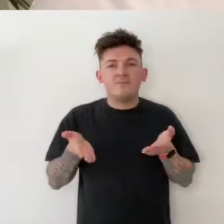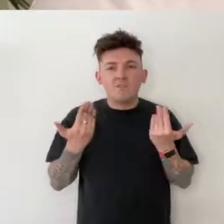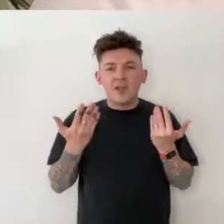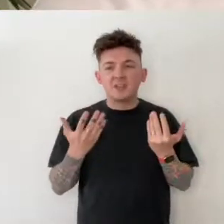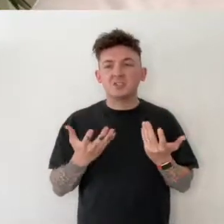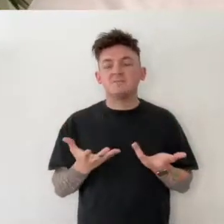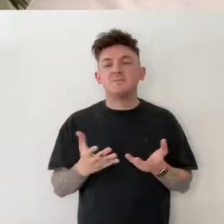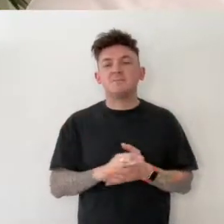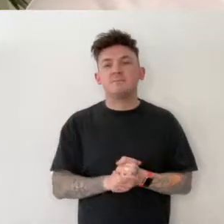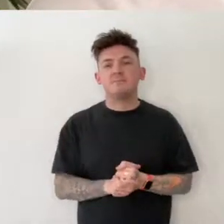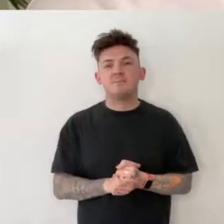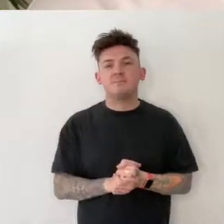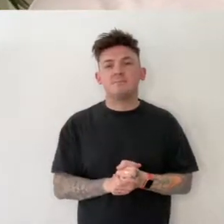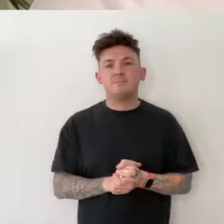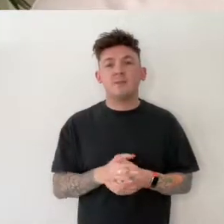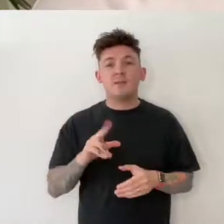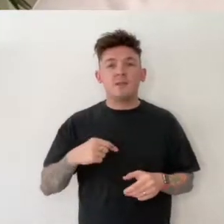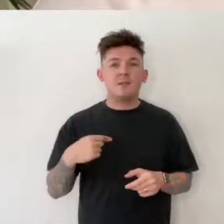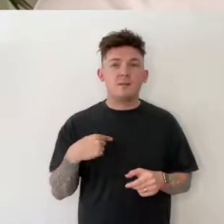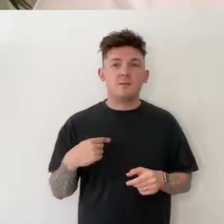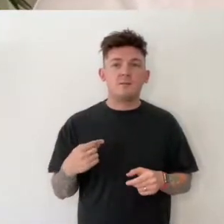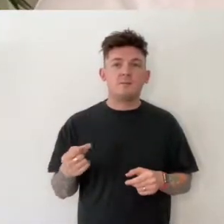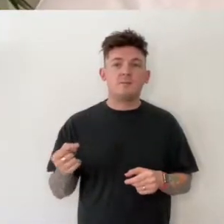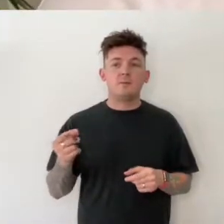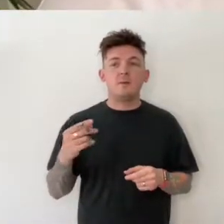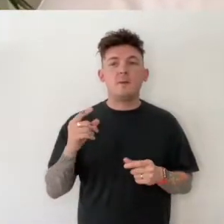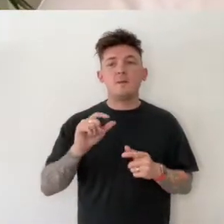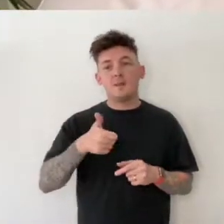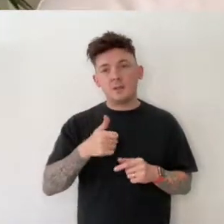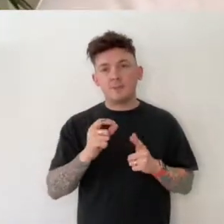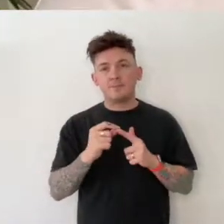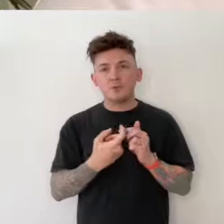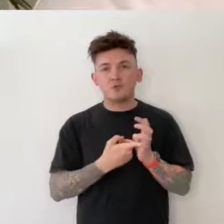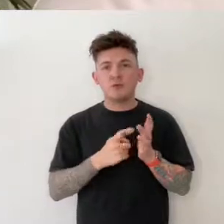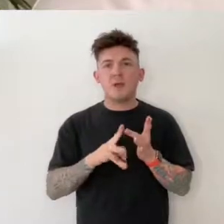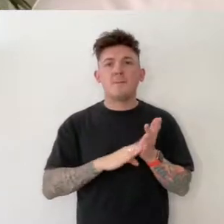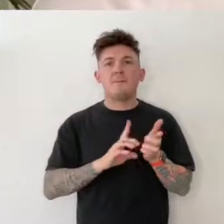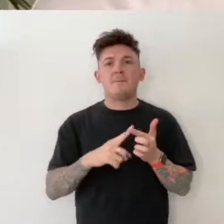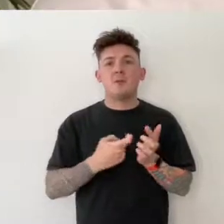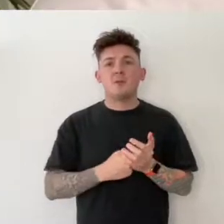my breakfast and then i come back and i put some primer on my face it's really super important